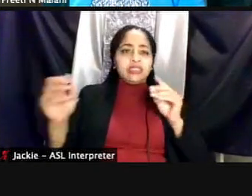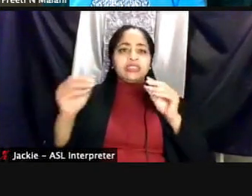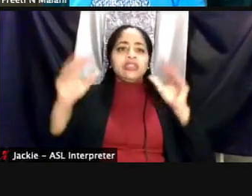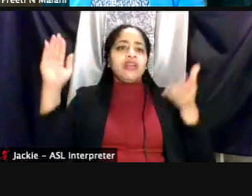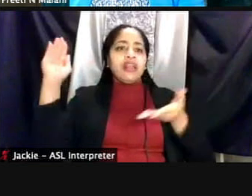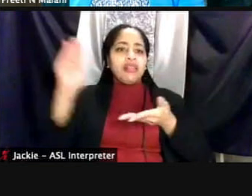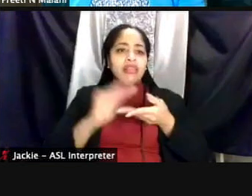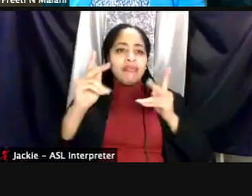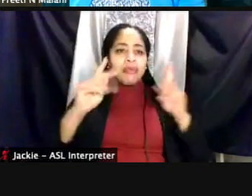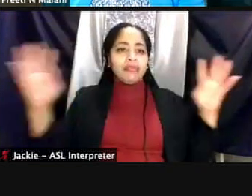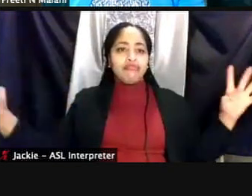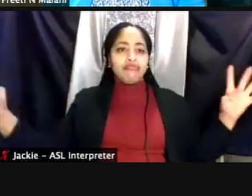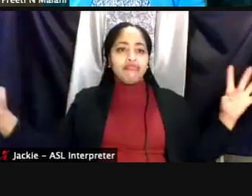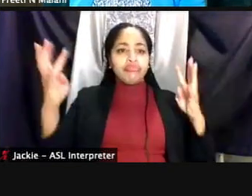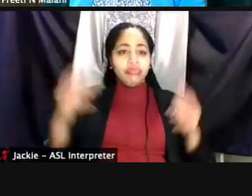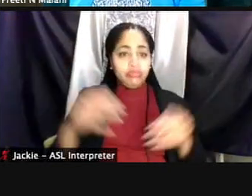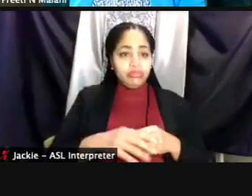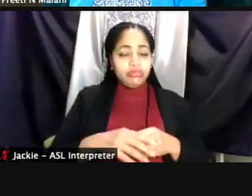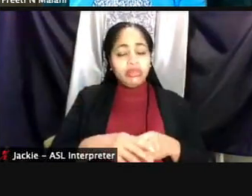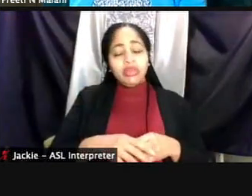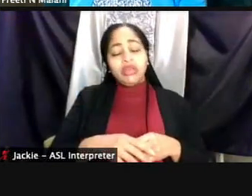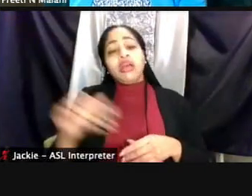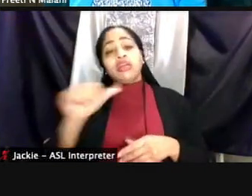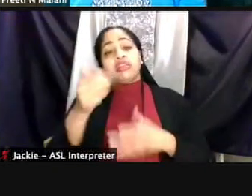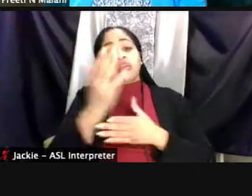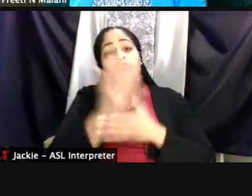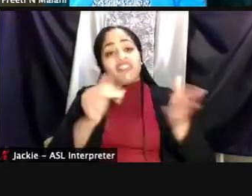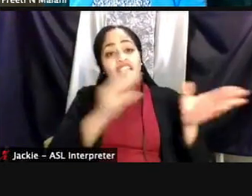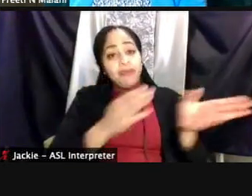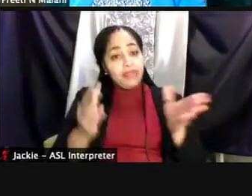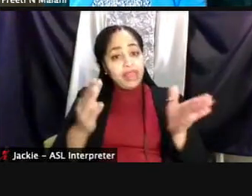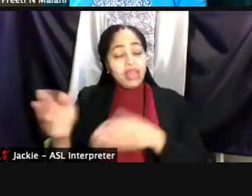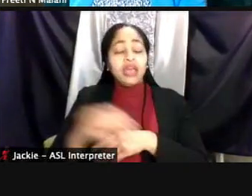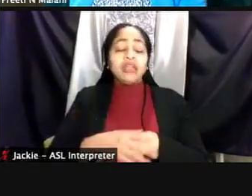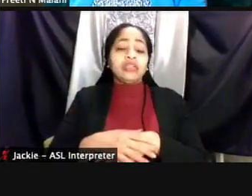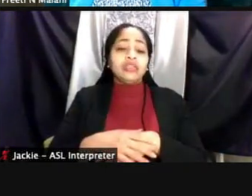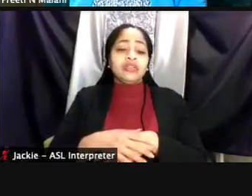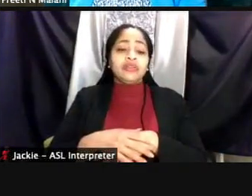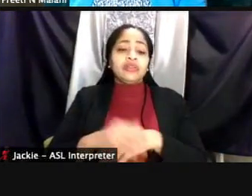Another important component of the planning is to really build on all of the lessons